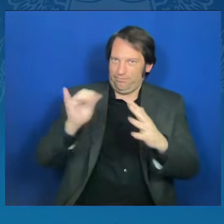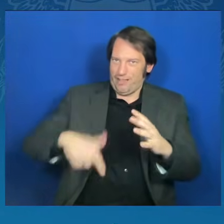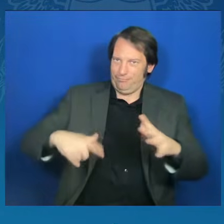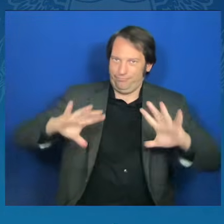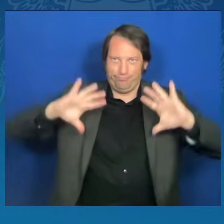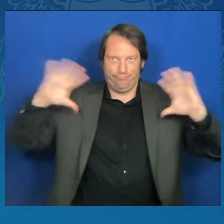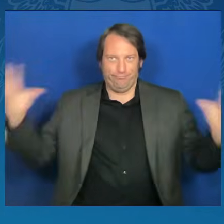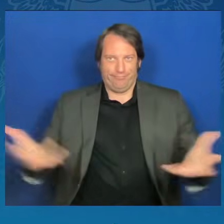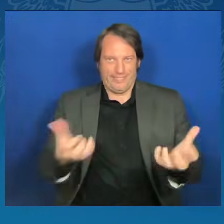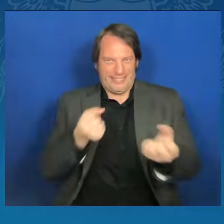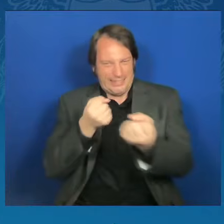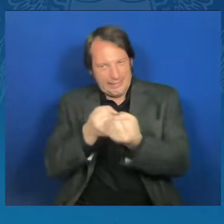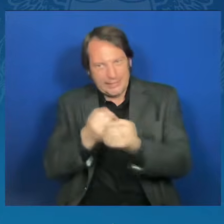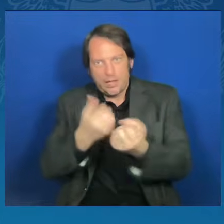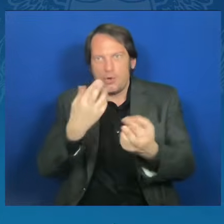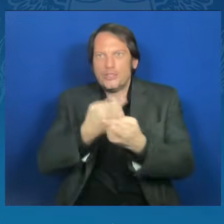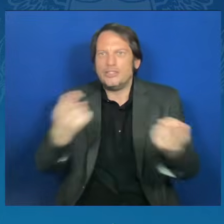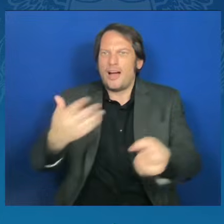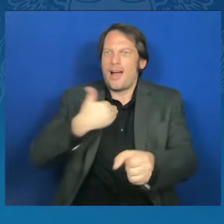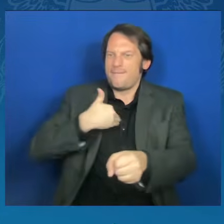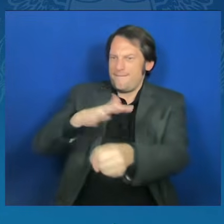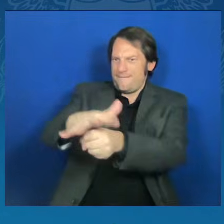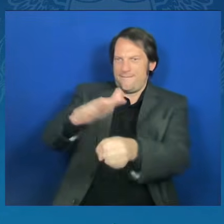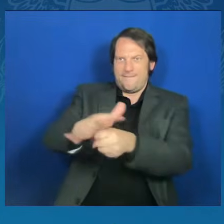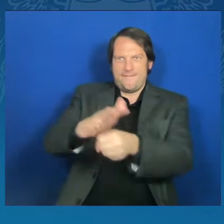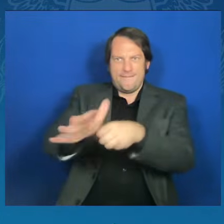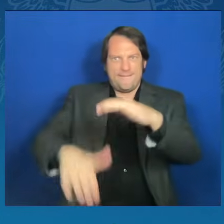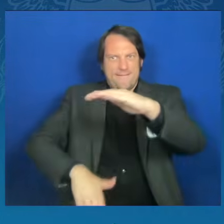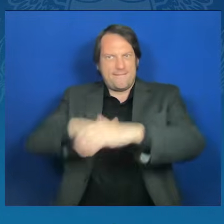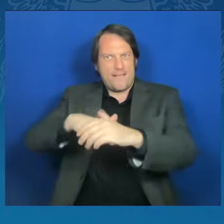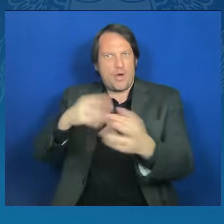where we are announcing a new investment of $92 million